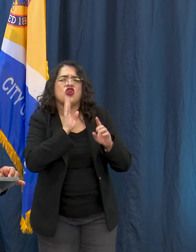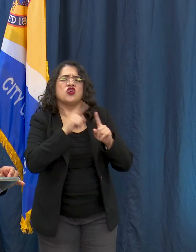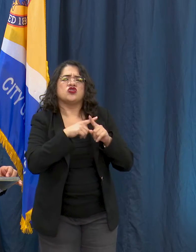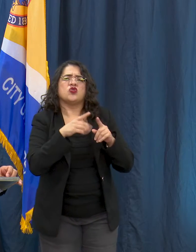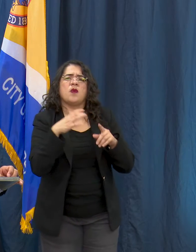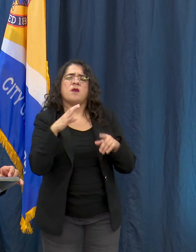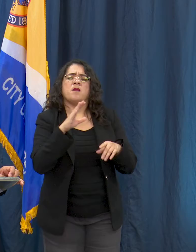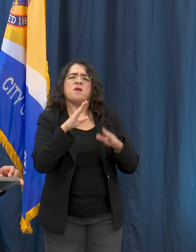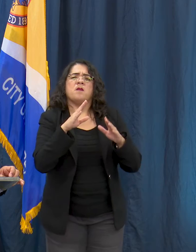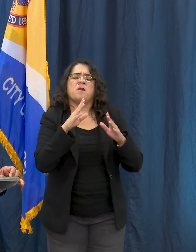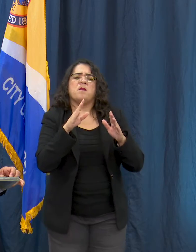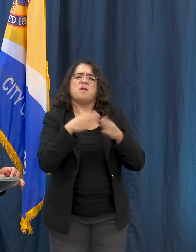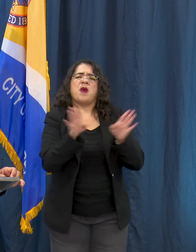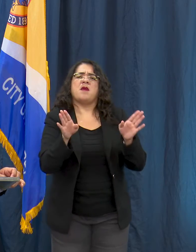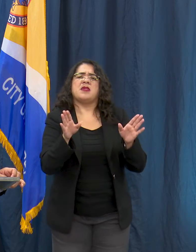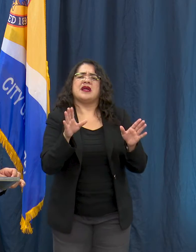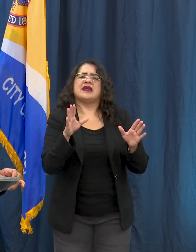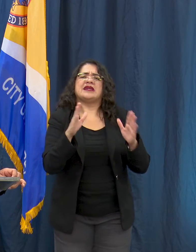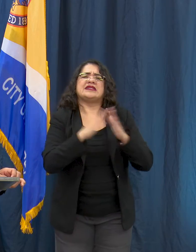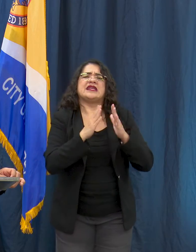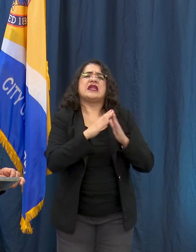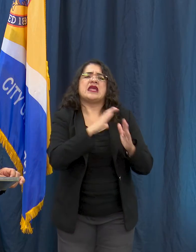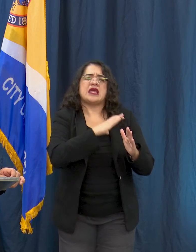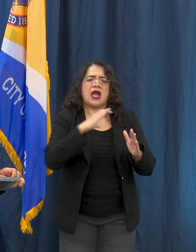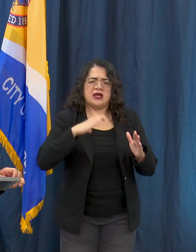live questions during city council meetings?